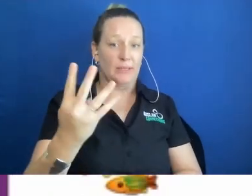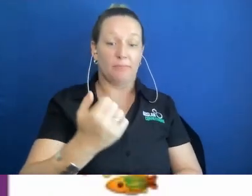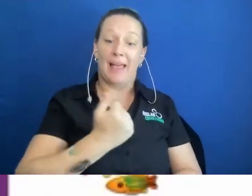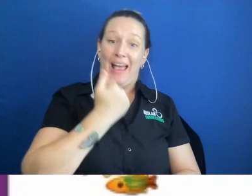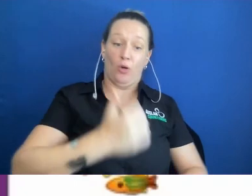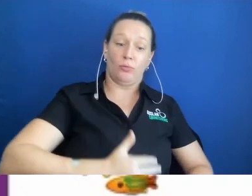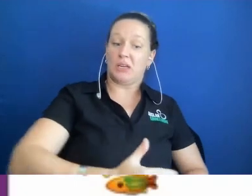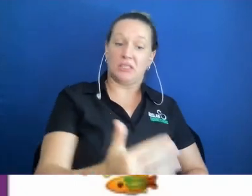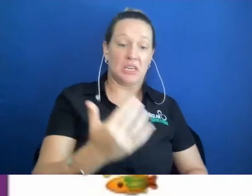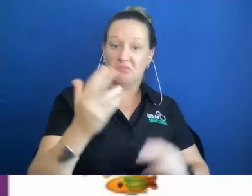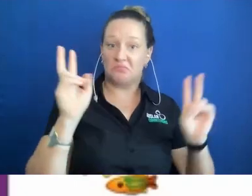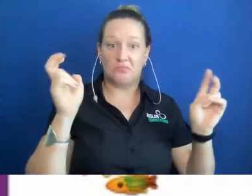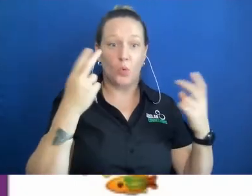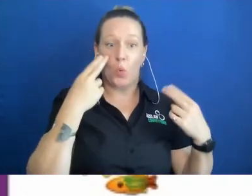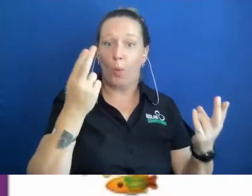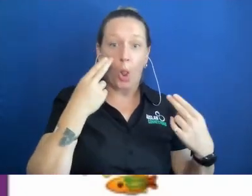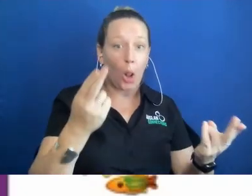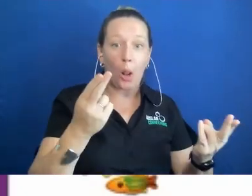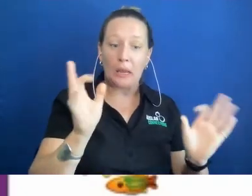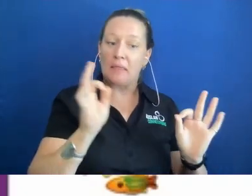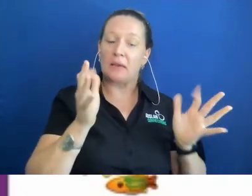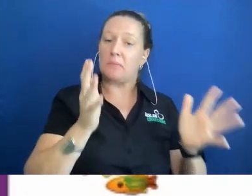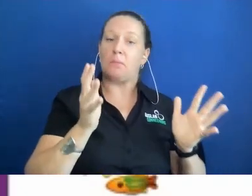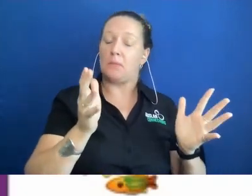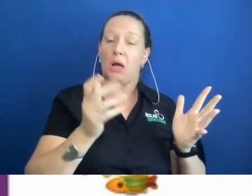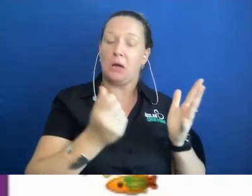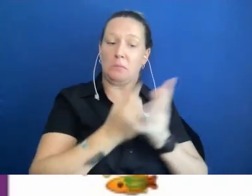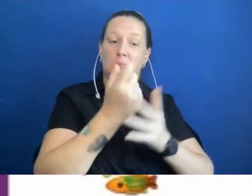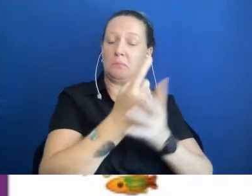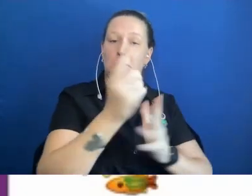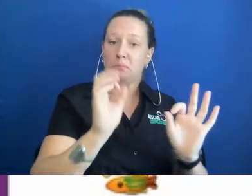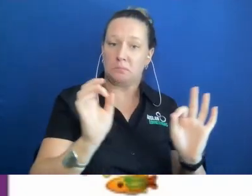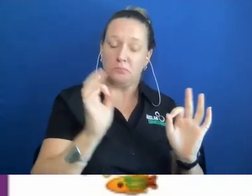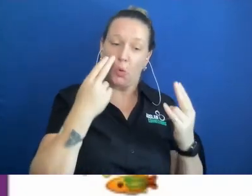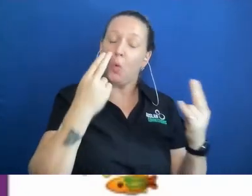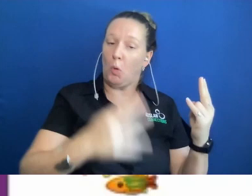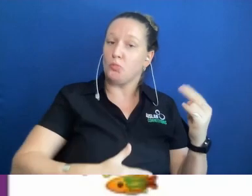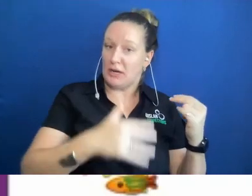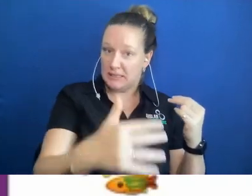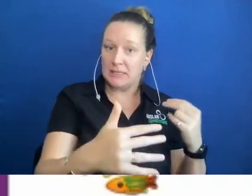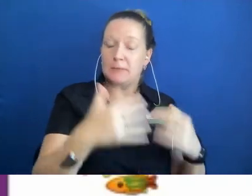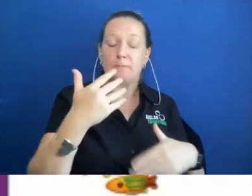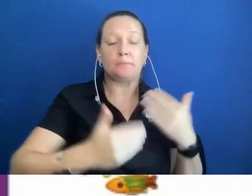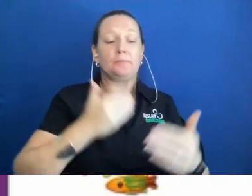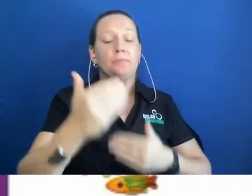there was nothing abnormal at all that showed up. When he my water was broke we rushed to hospital